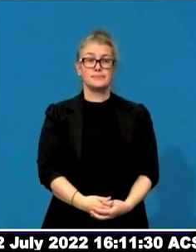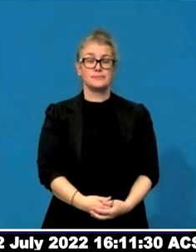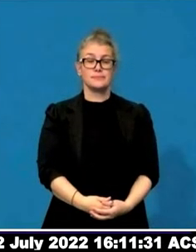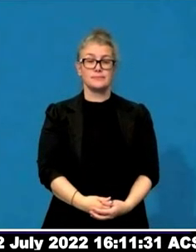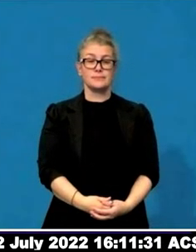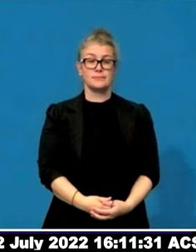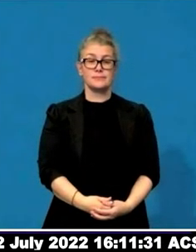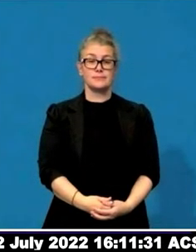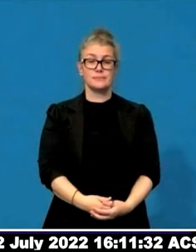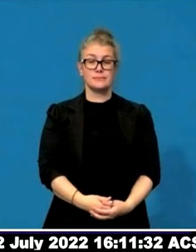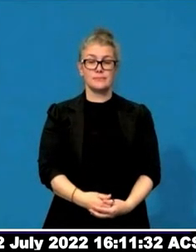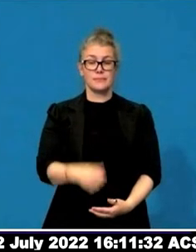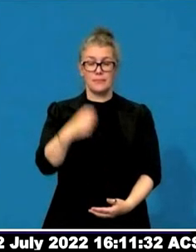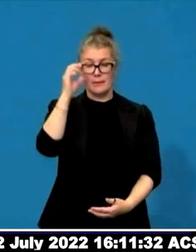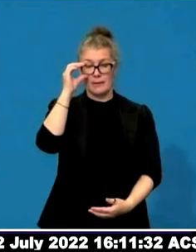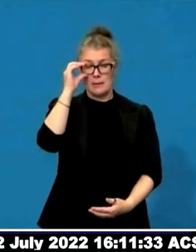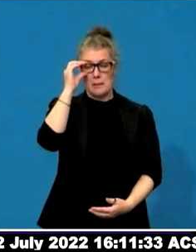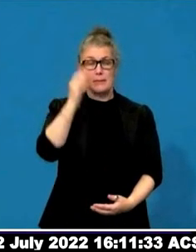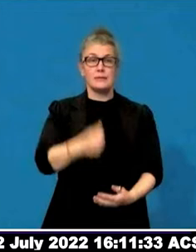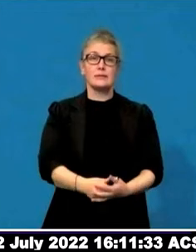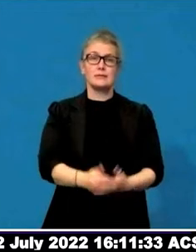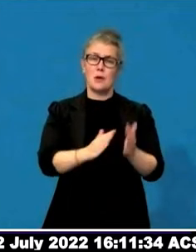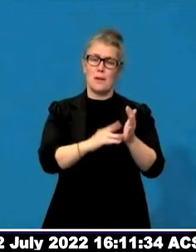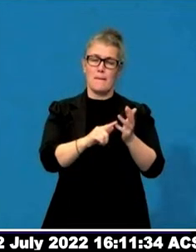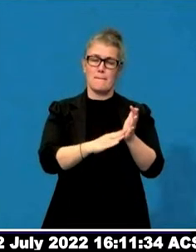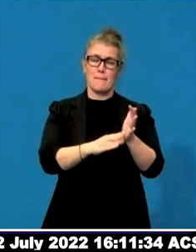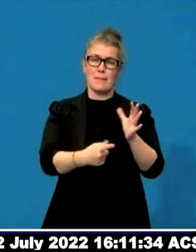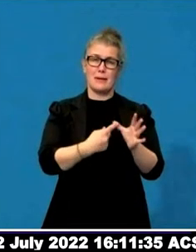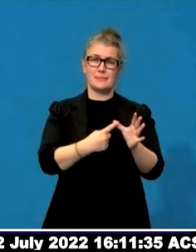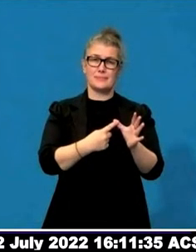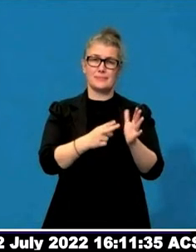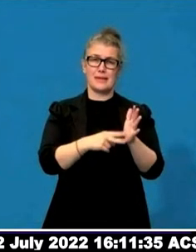And what about now, Mama Namok or Kernisha, do you